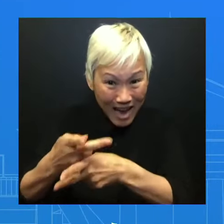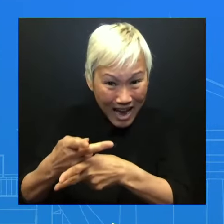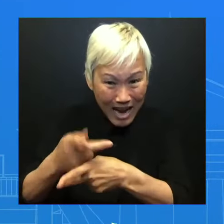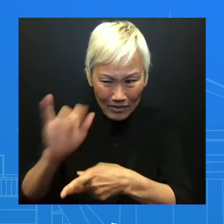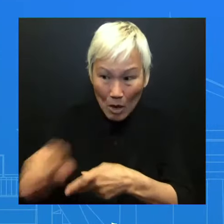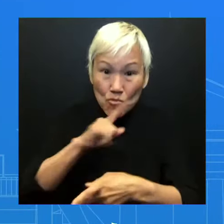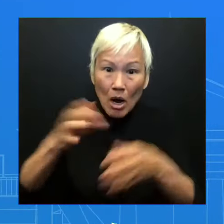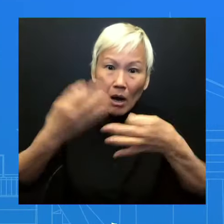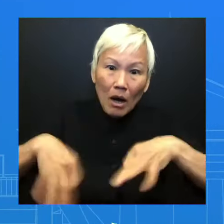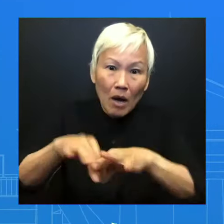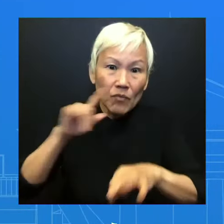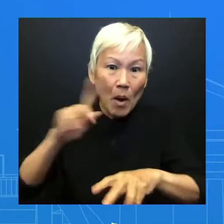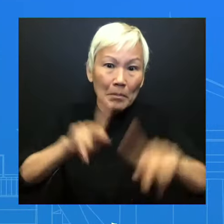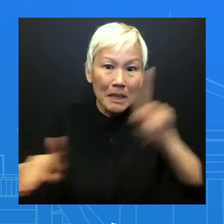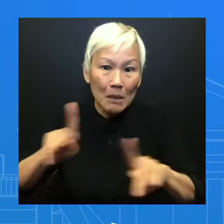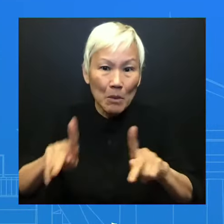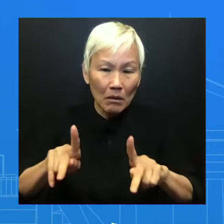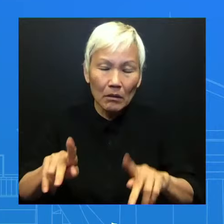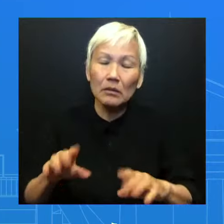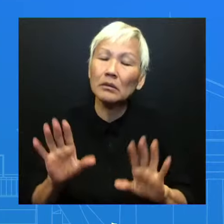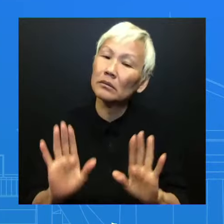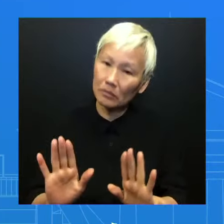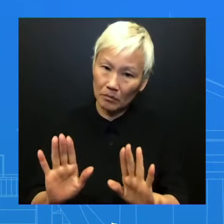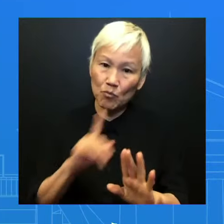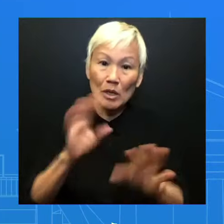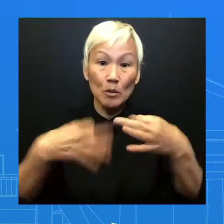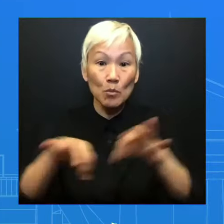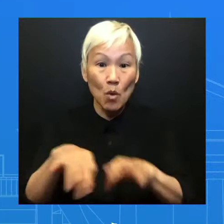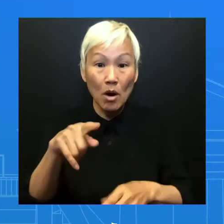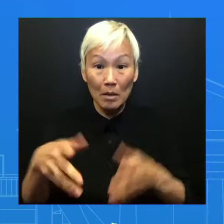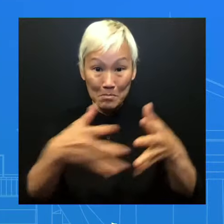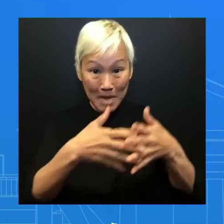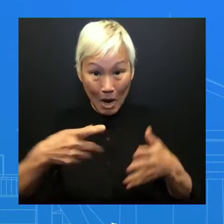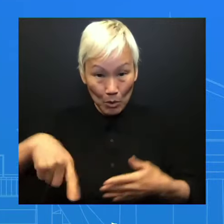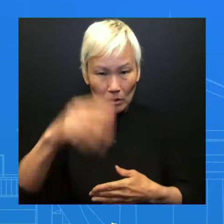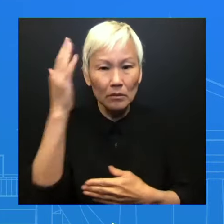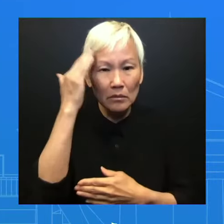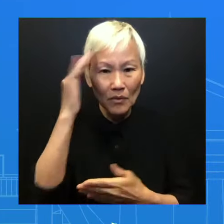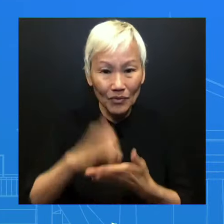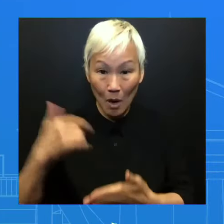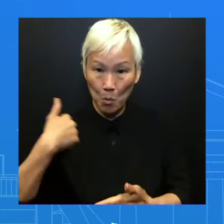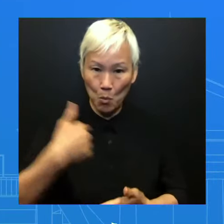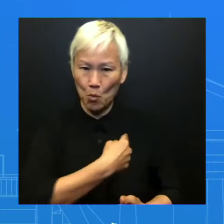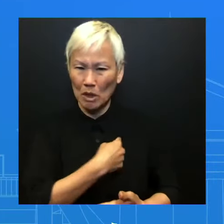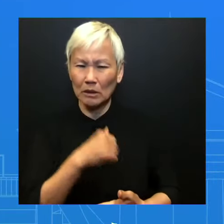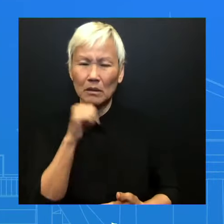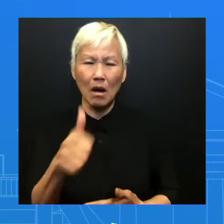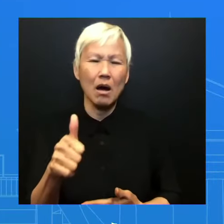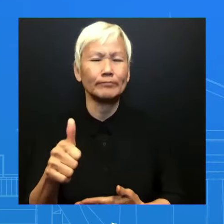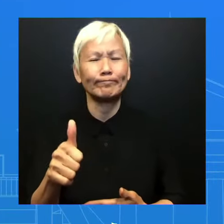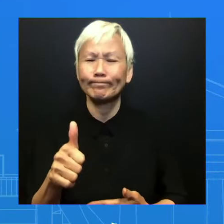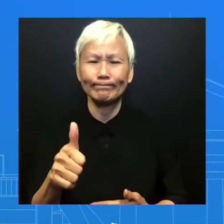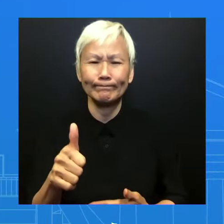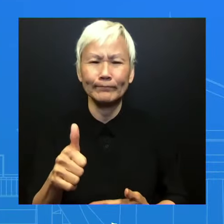So what the people should know -- what the American people should know: that we are not taking any hostages here. Default is not an option. We want to reduce the deficit,